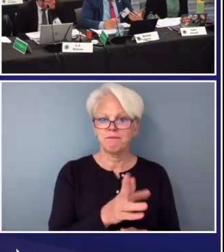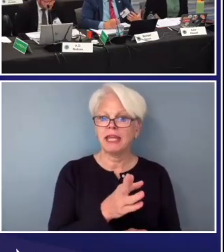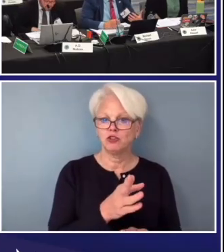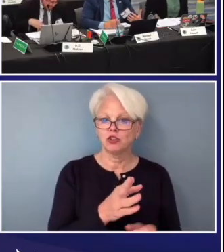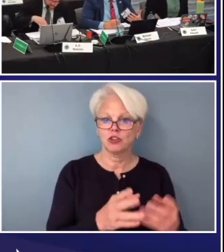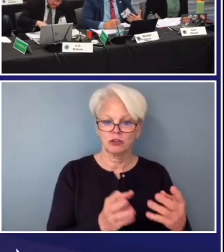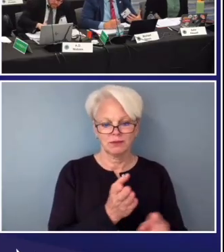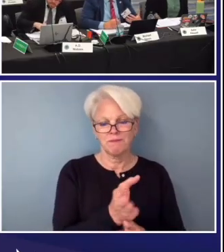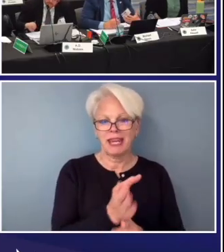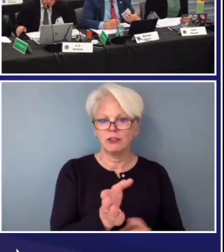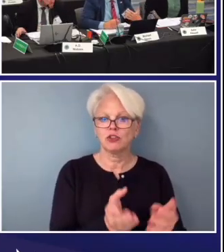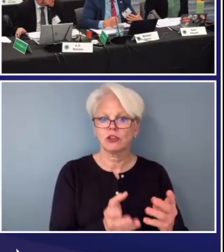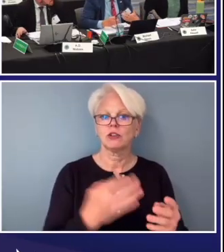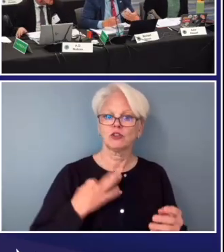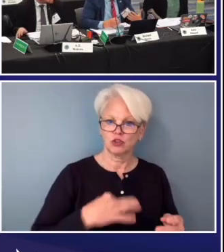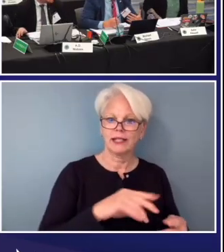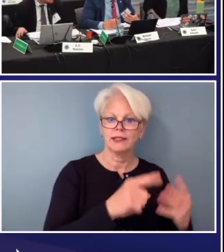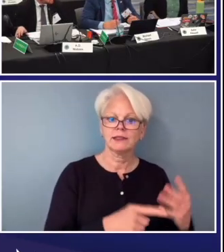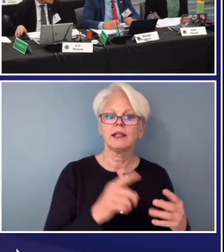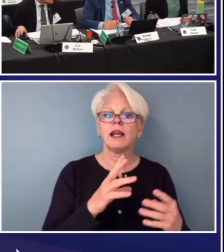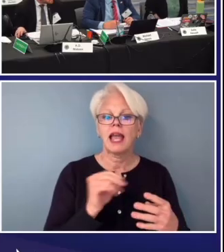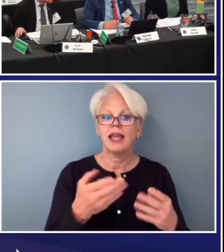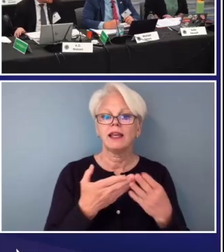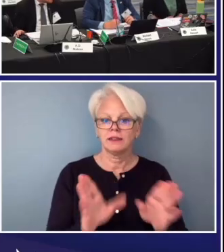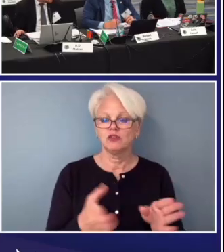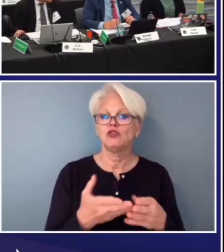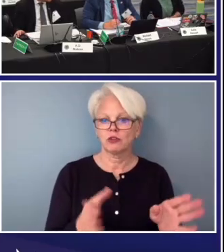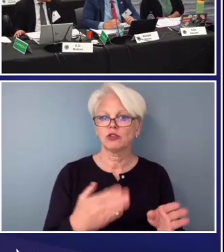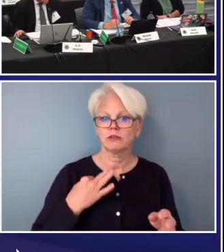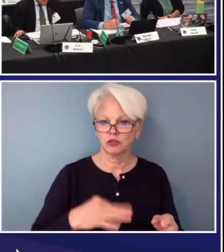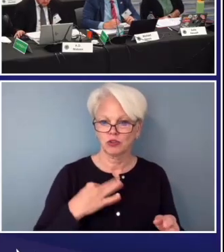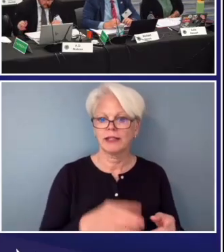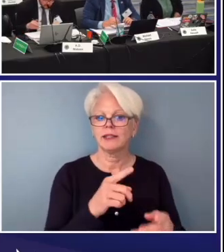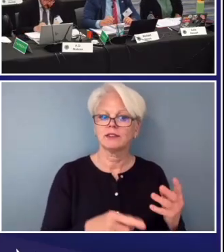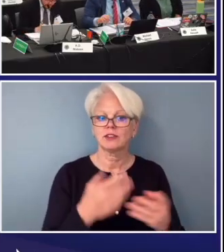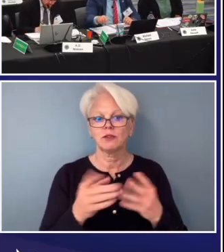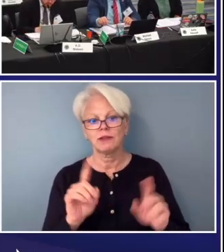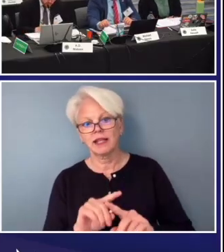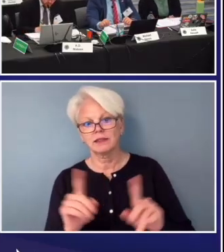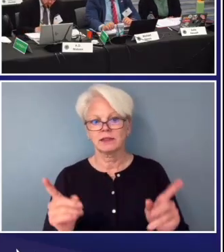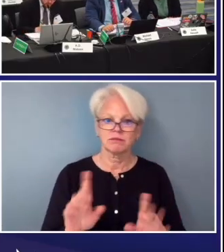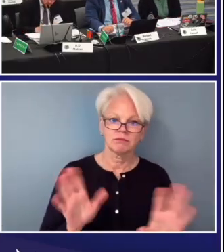GE credit, and that that's probably something that nuances into the school solution is. So I look forward to continuing to work on that.